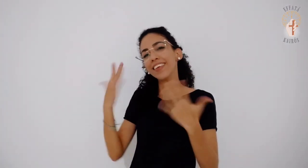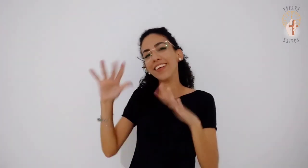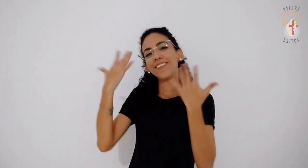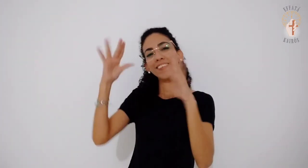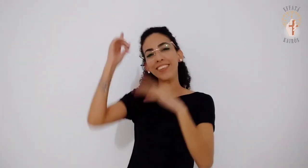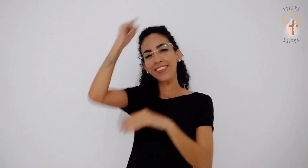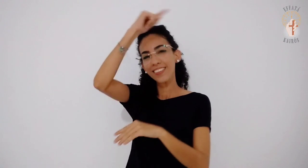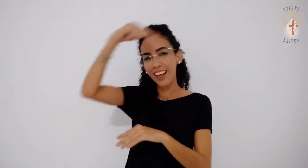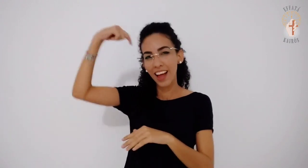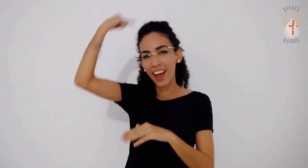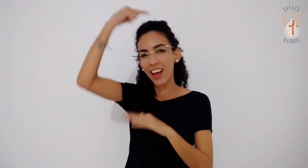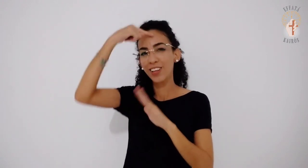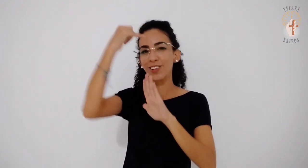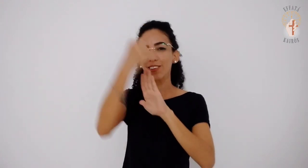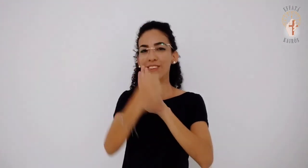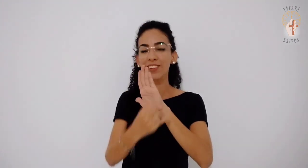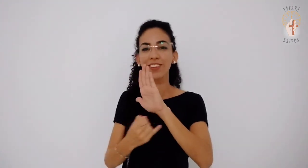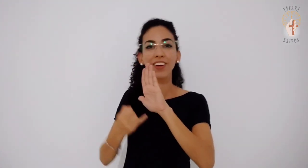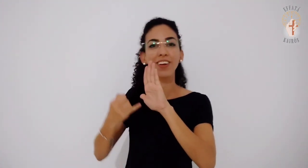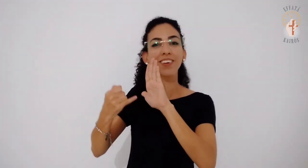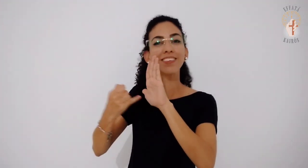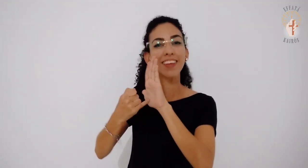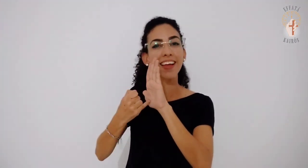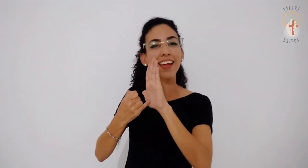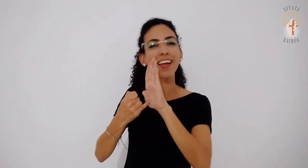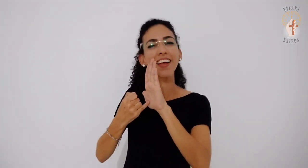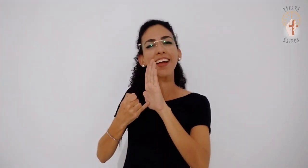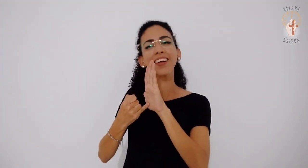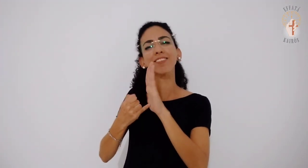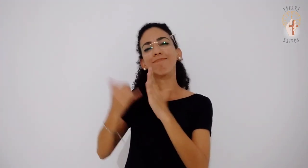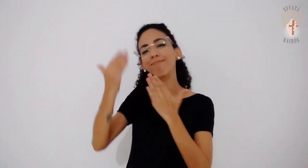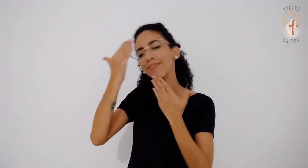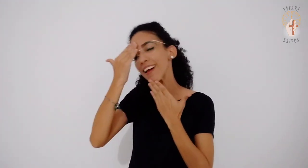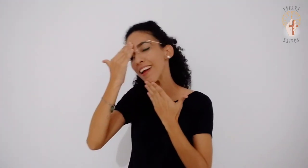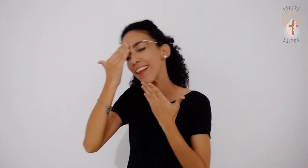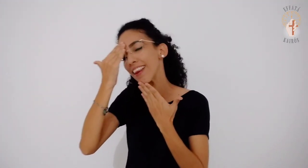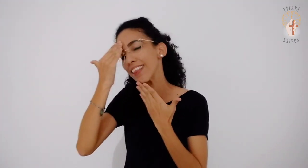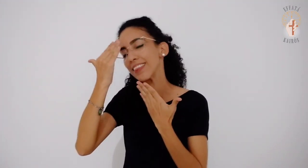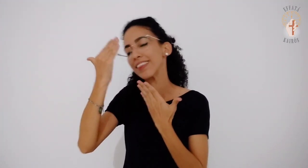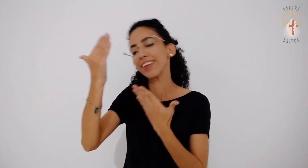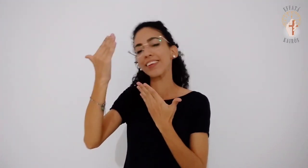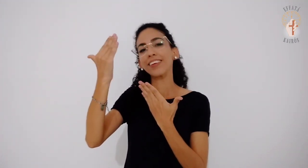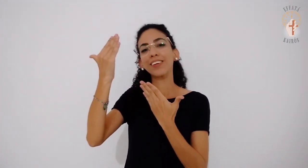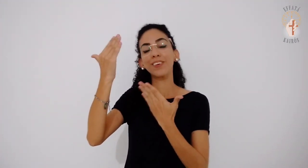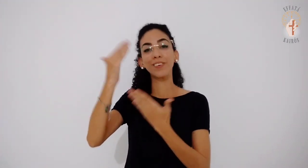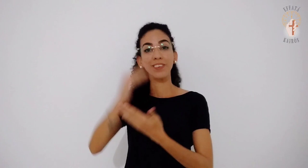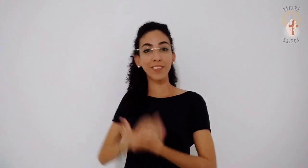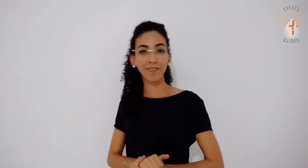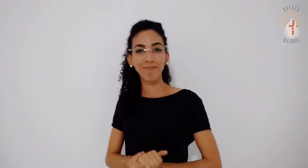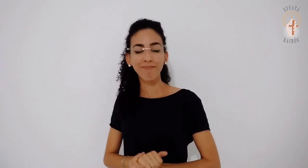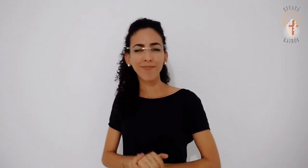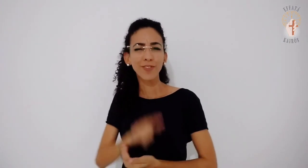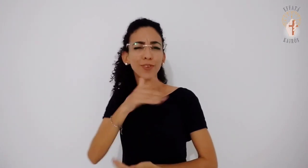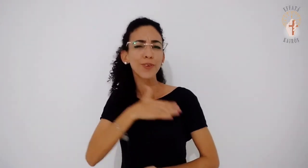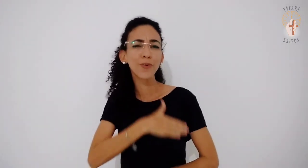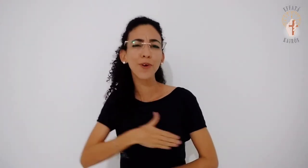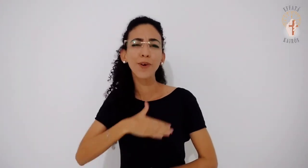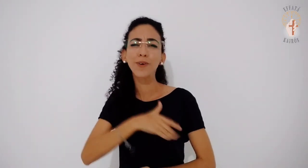Long live Saint Joseph! Gratitude!